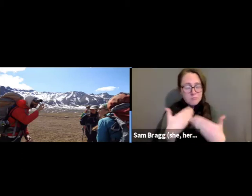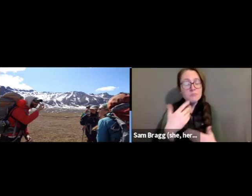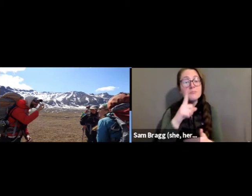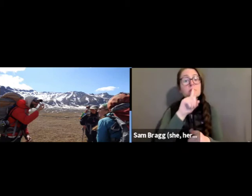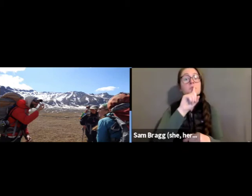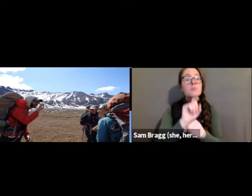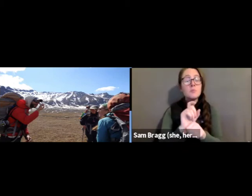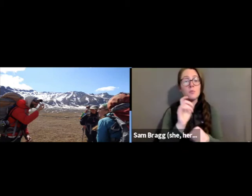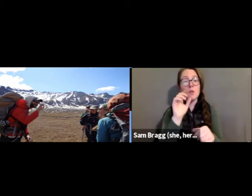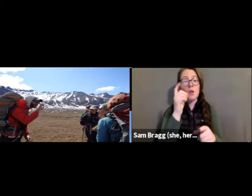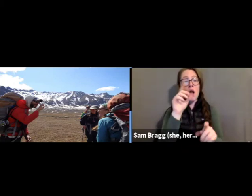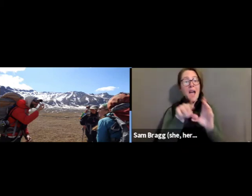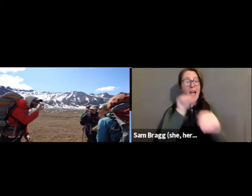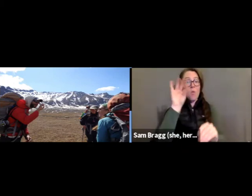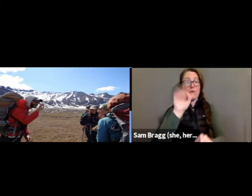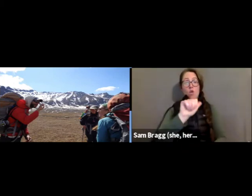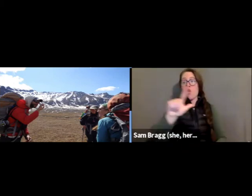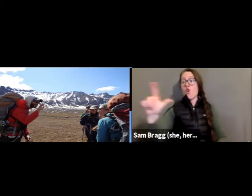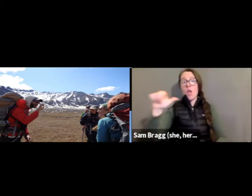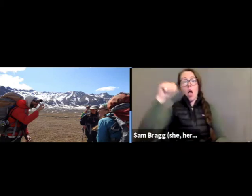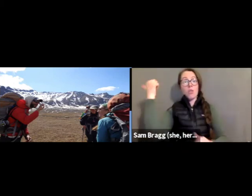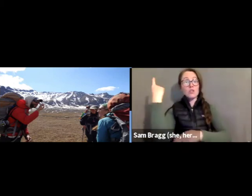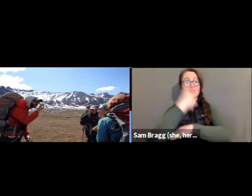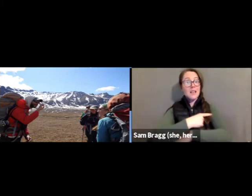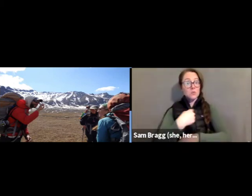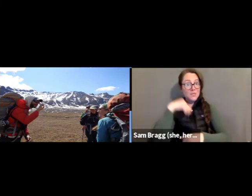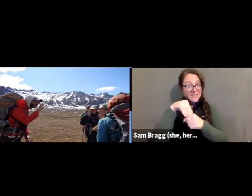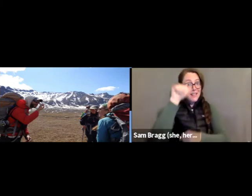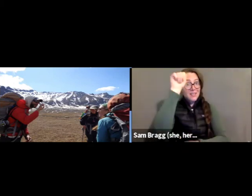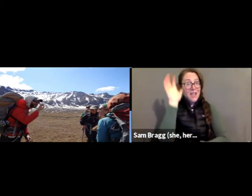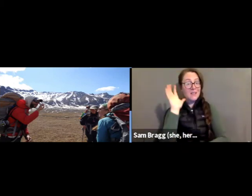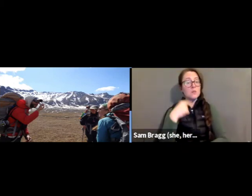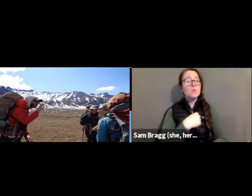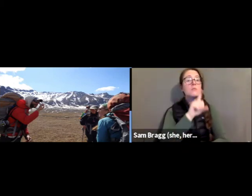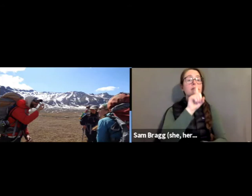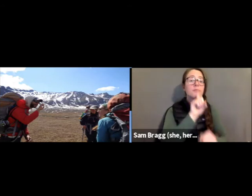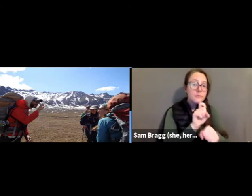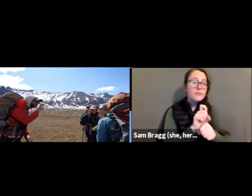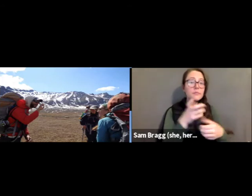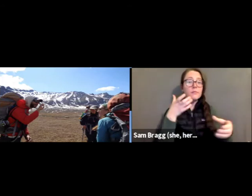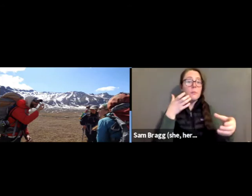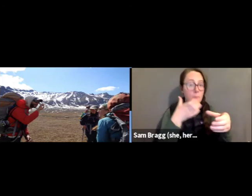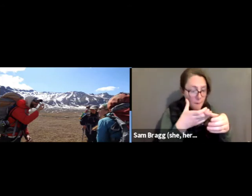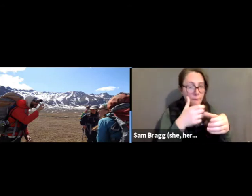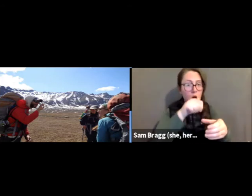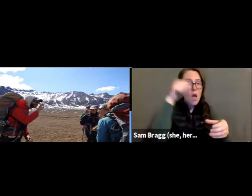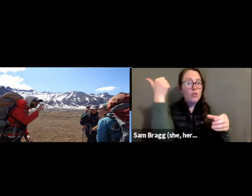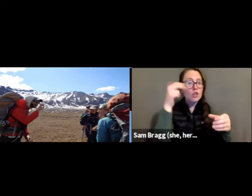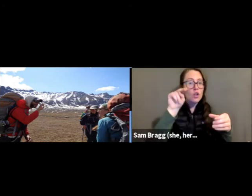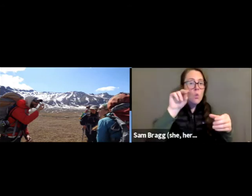conversations we had meal times and out of all the other days we were in Alaska we were truly